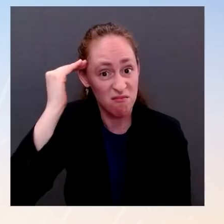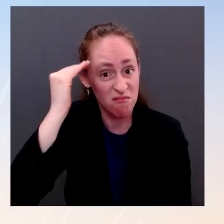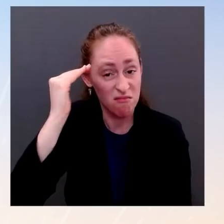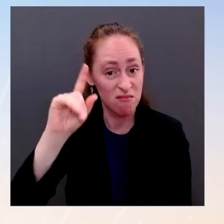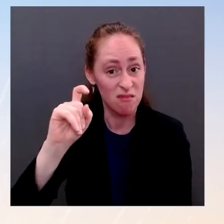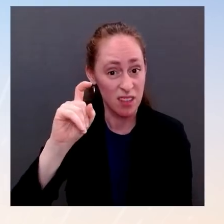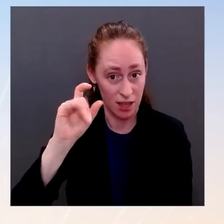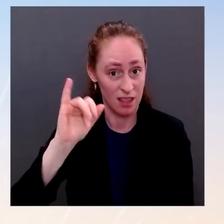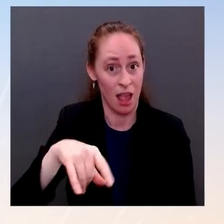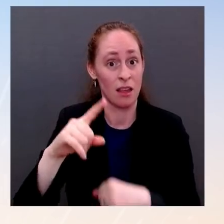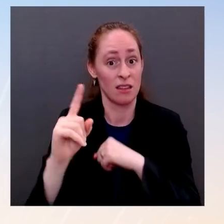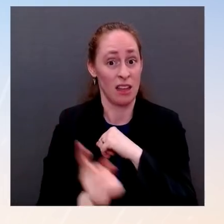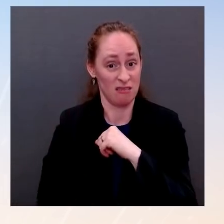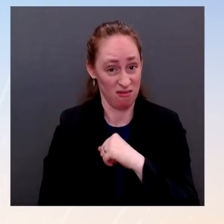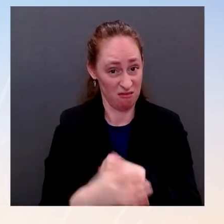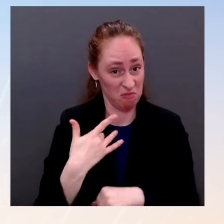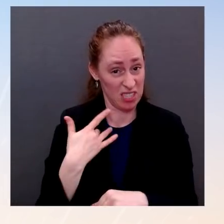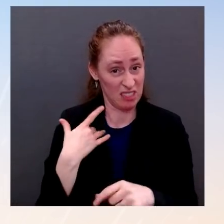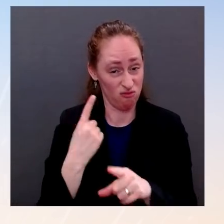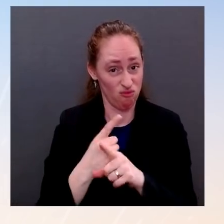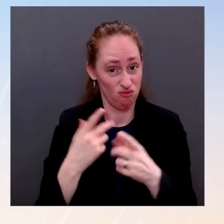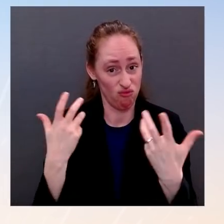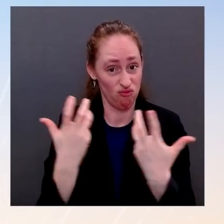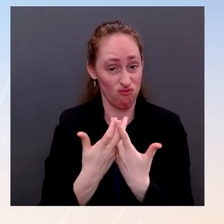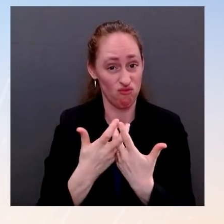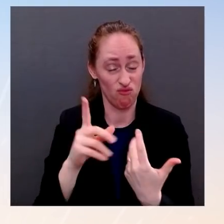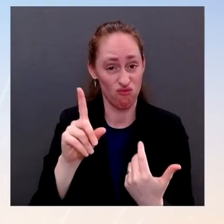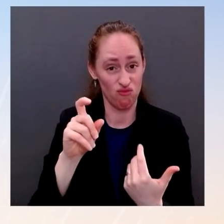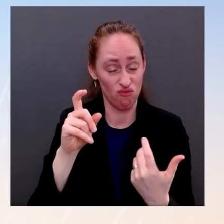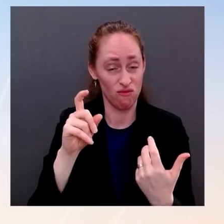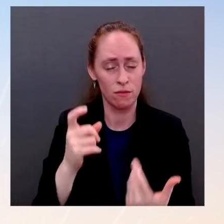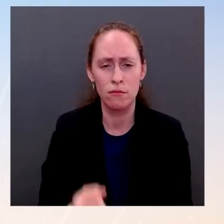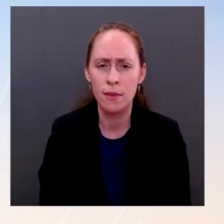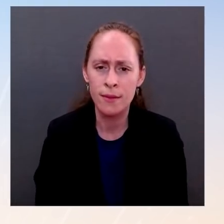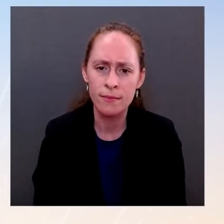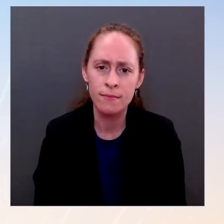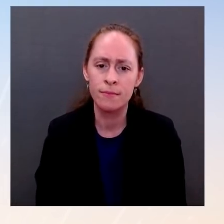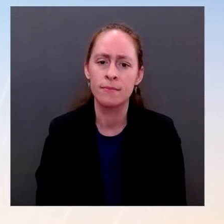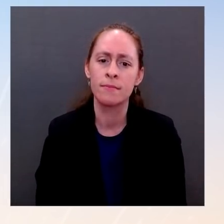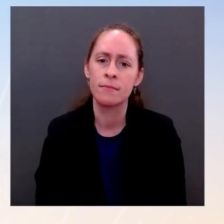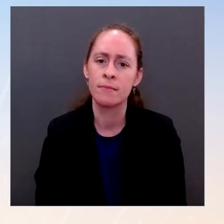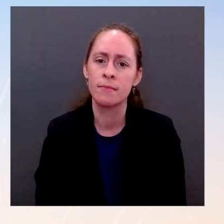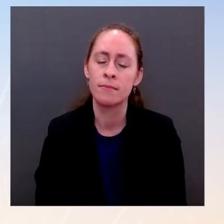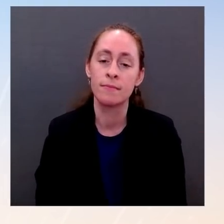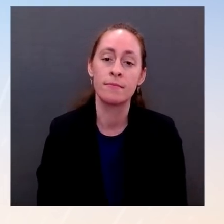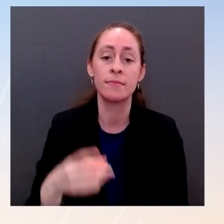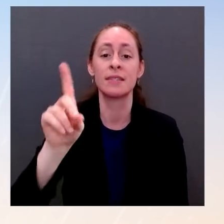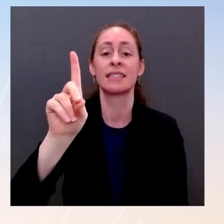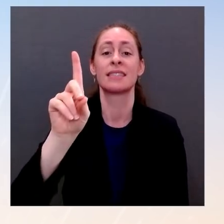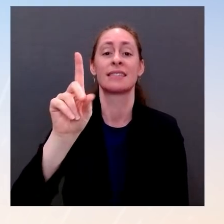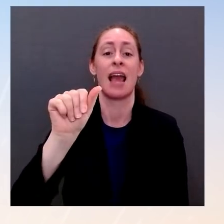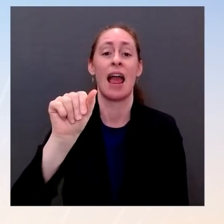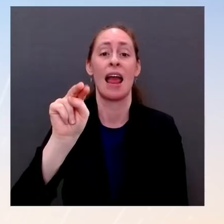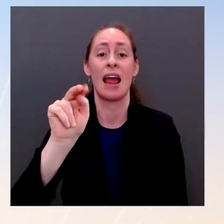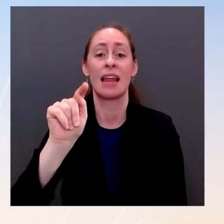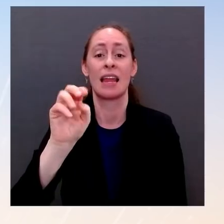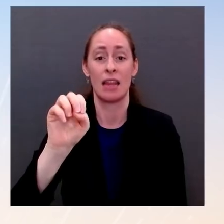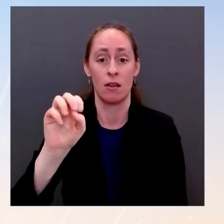Ms. Psaki: Well, what I can say is that Daunte Wright should be here with his family and loved ones, and his death was the tragic result of a law enforcement officer's error.